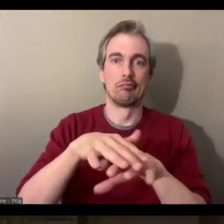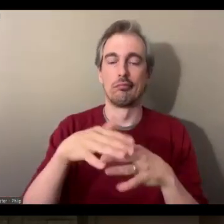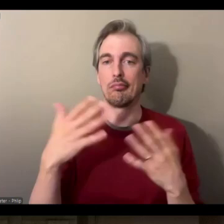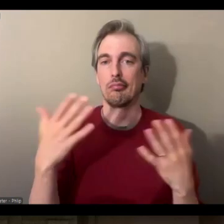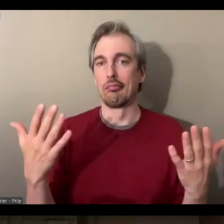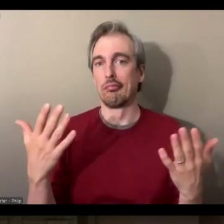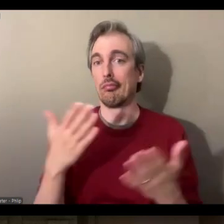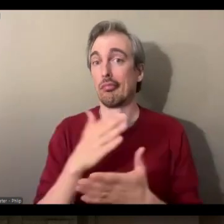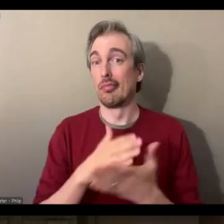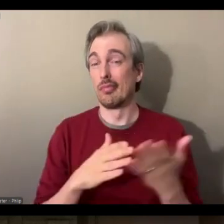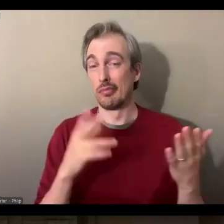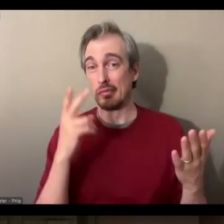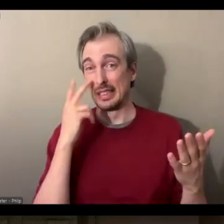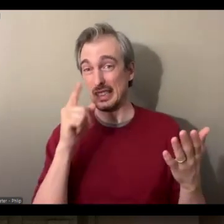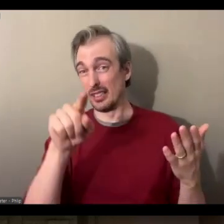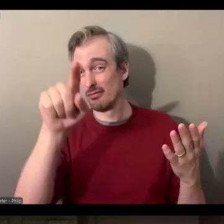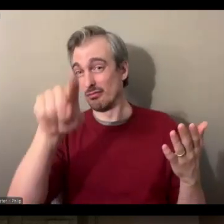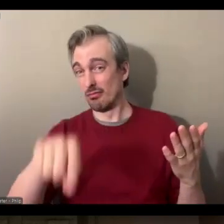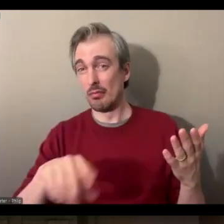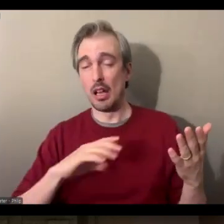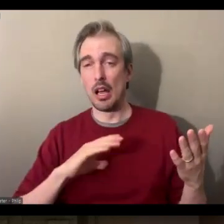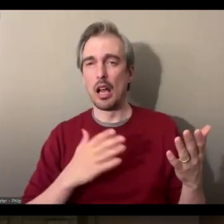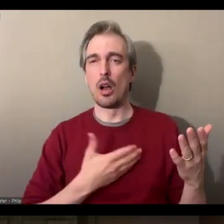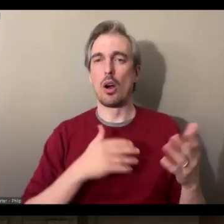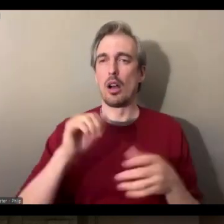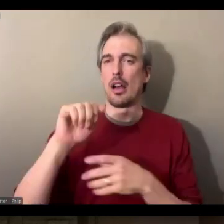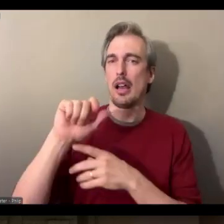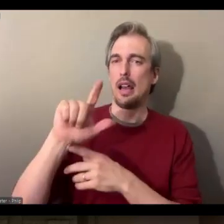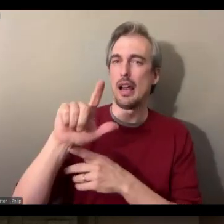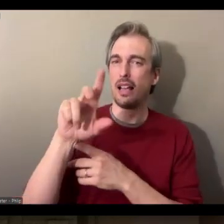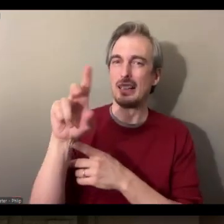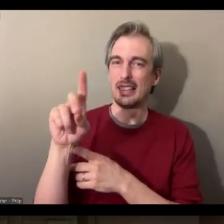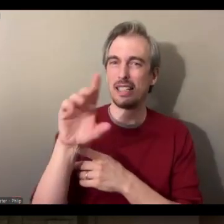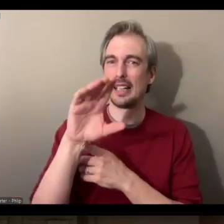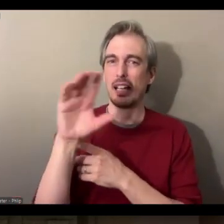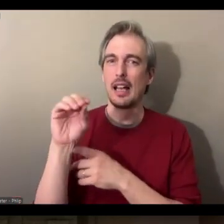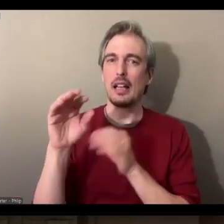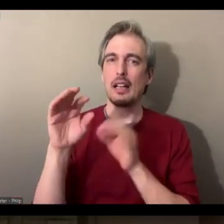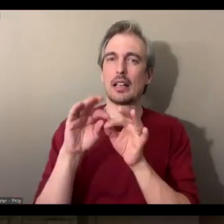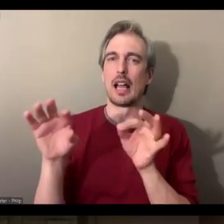vendor since we've opened, because we've found mostly technical issues with those vendors.